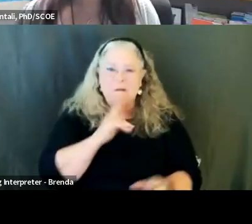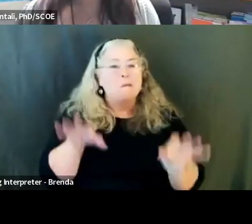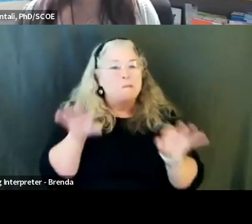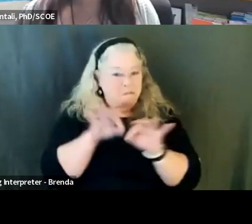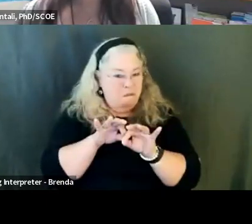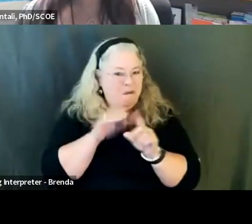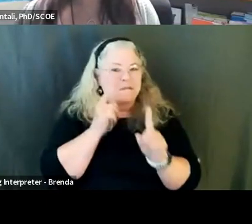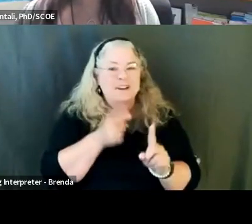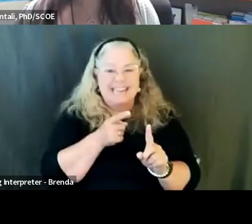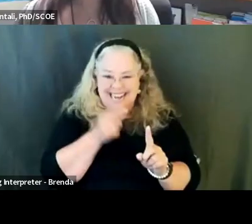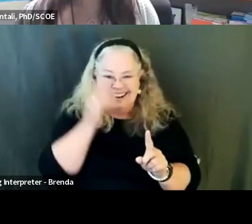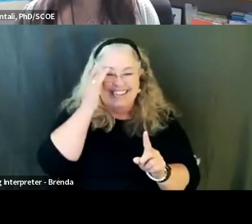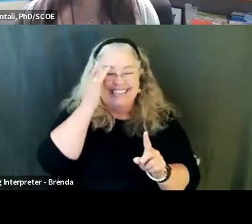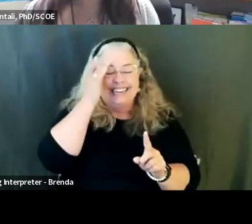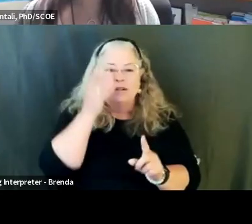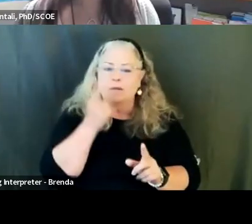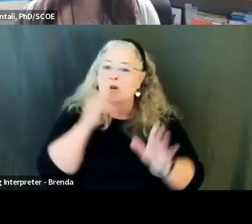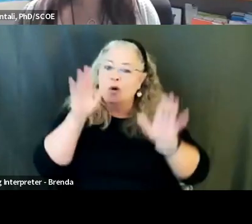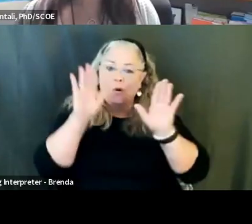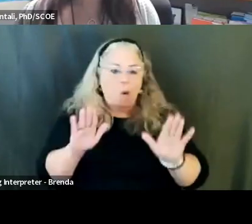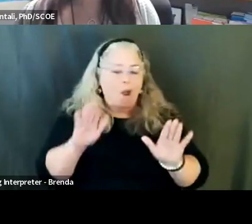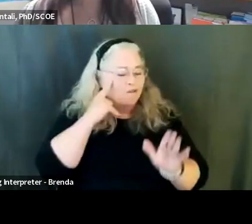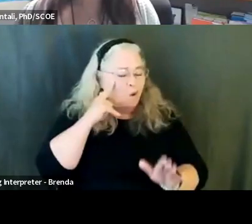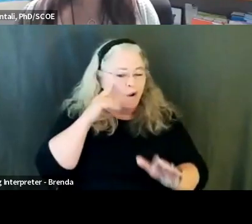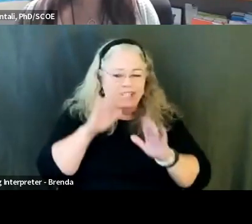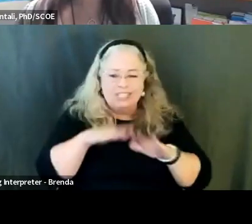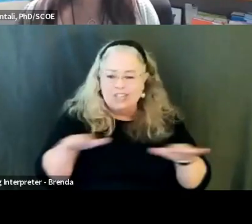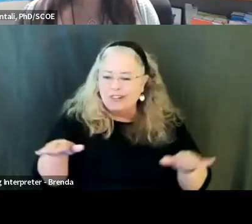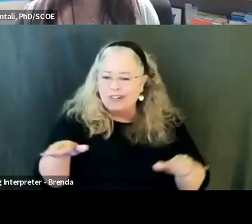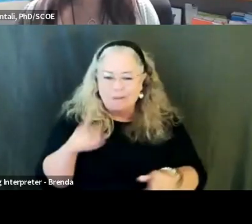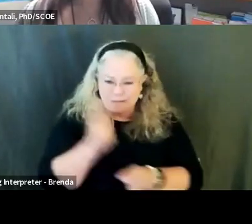the child like kind of it's so great for the child and all of that. But you know it's also